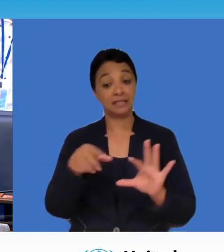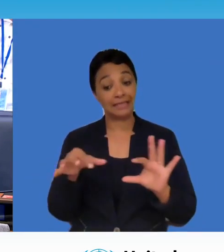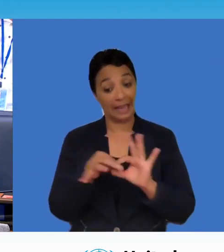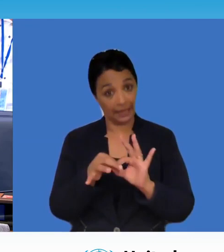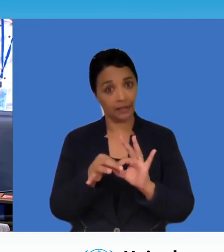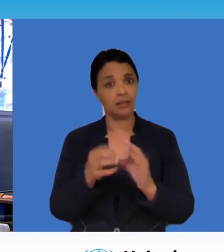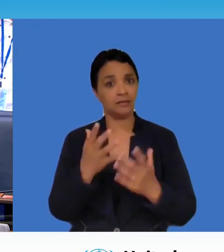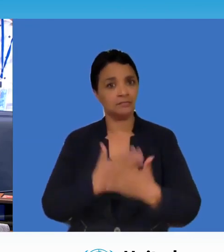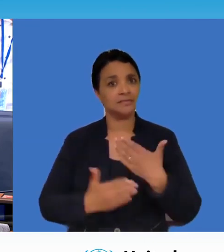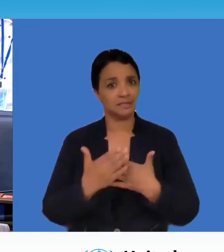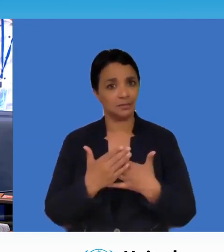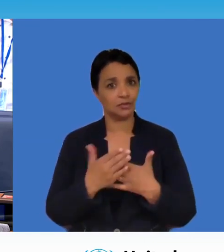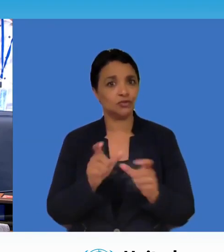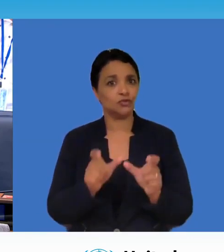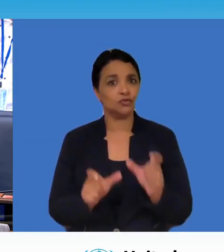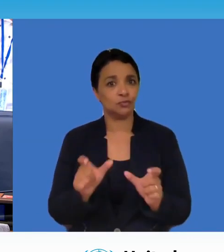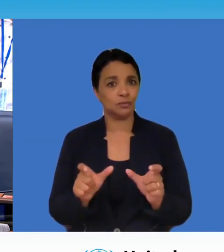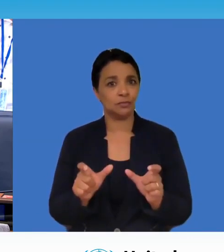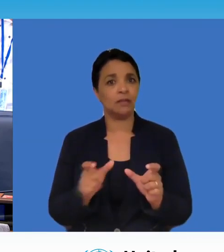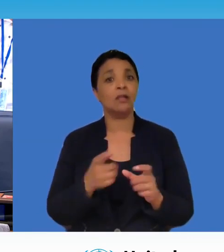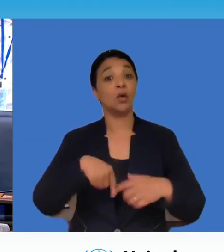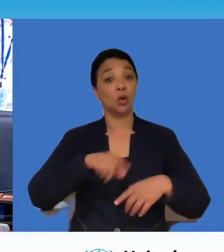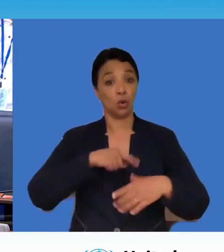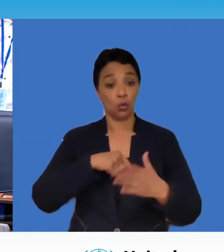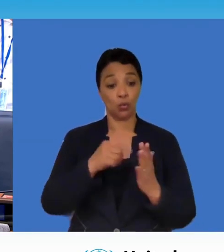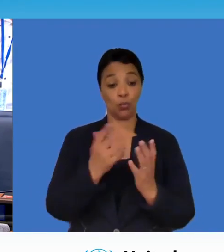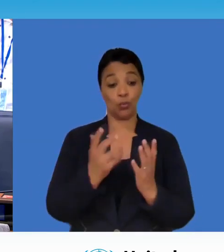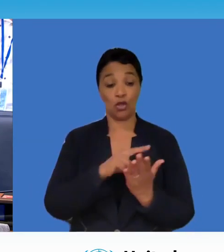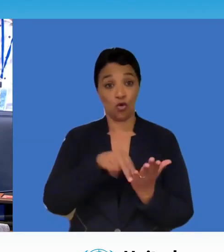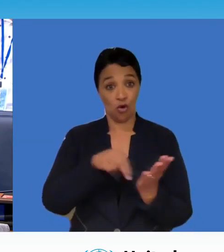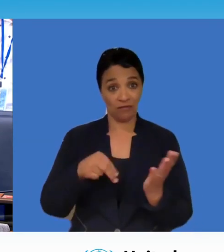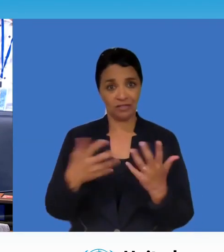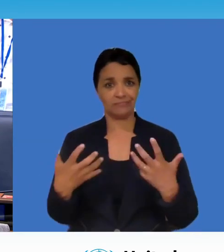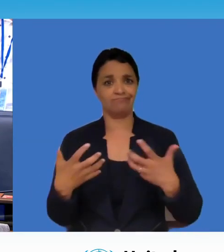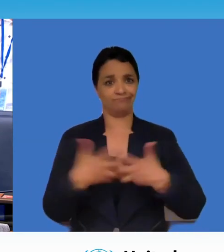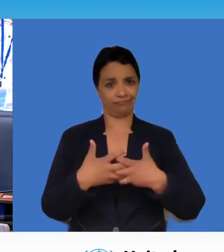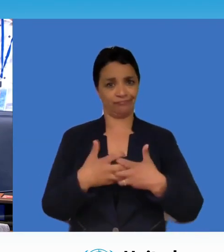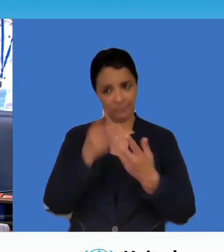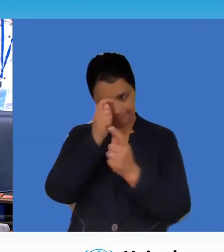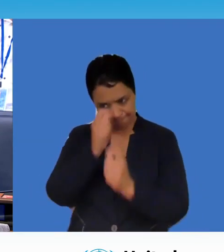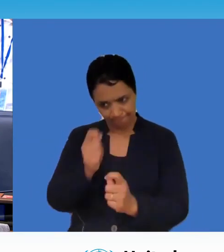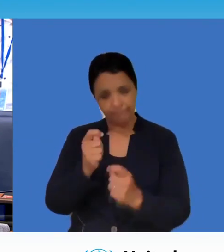upholds the fundamental principles of the human rights following the adoption of the law on